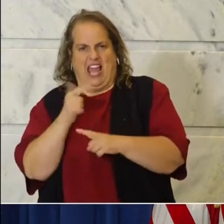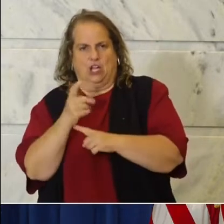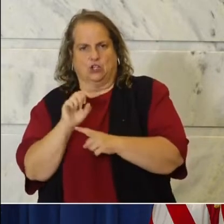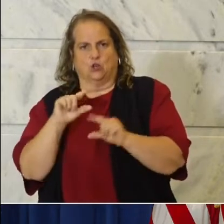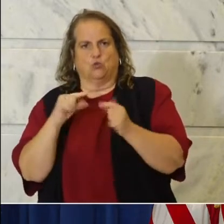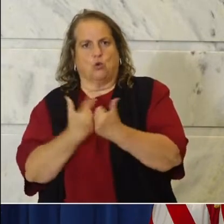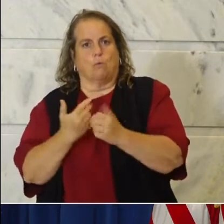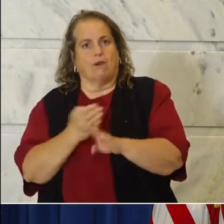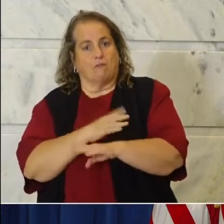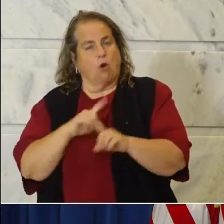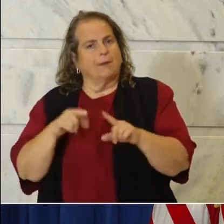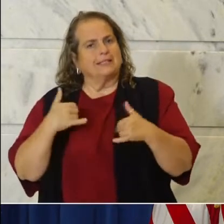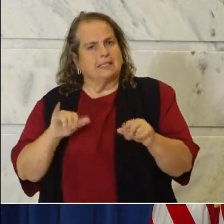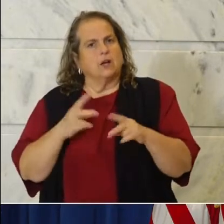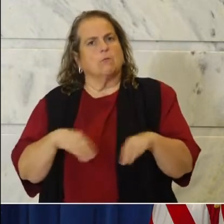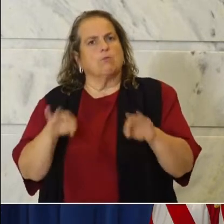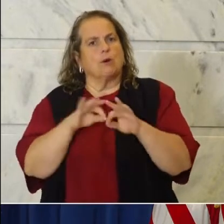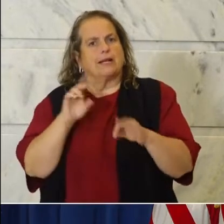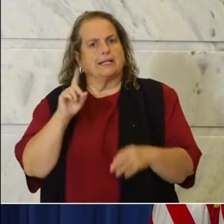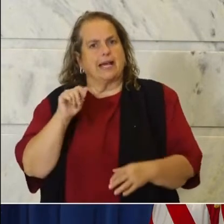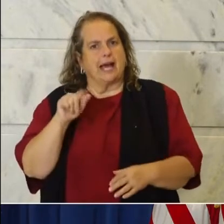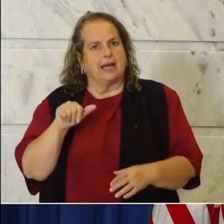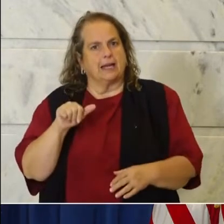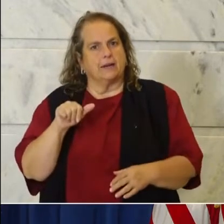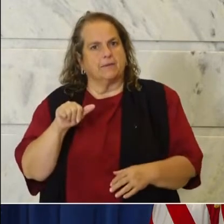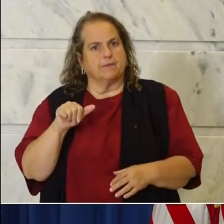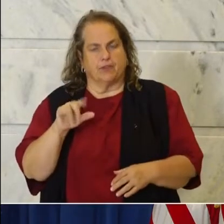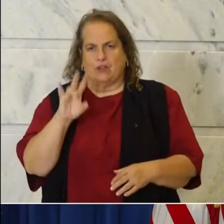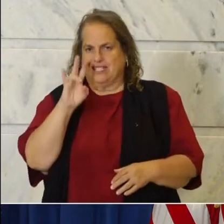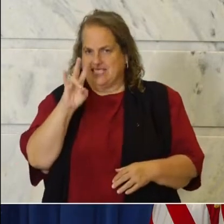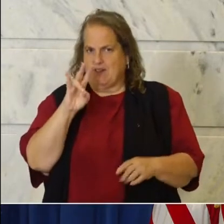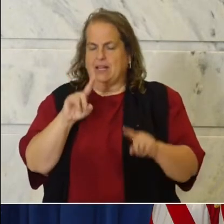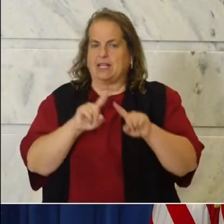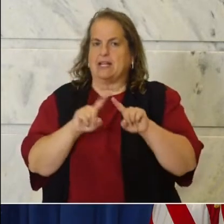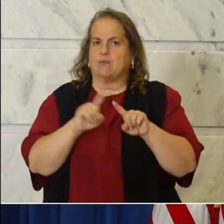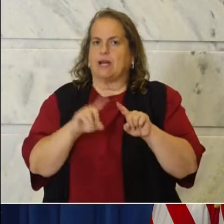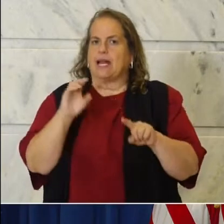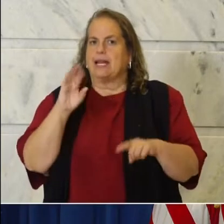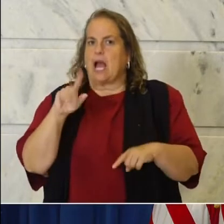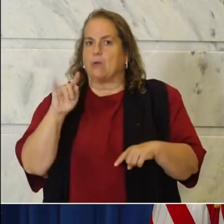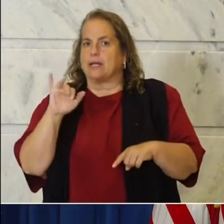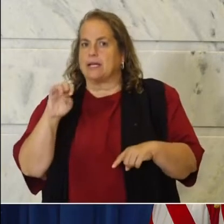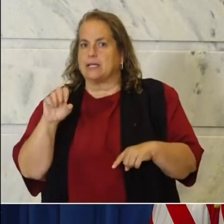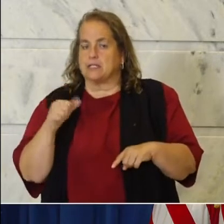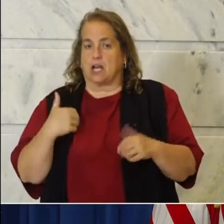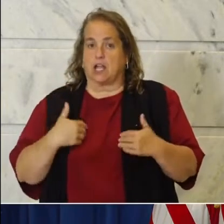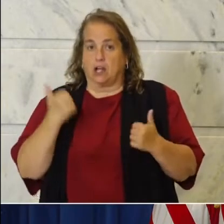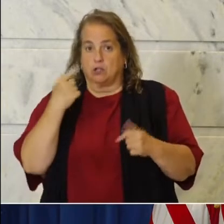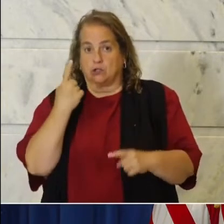know. There in seven different counties, youngest one there two. There were just